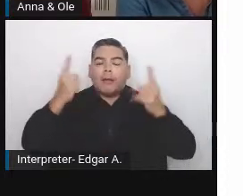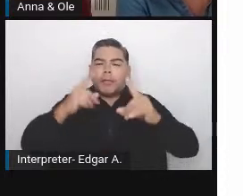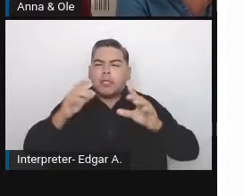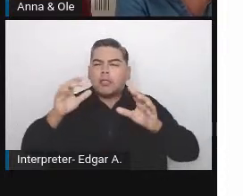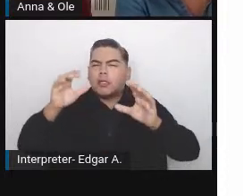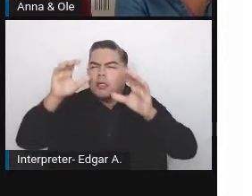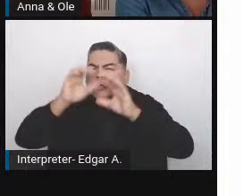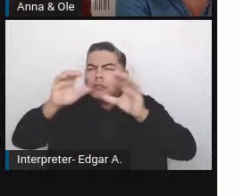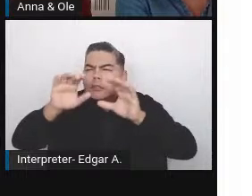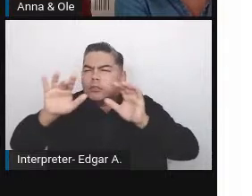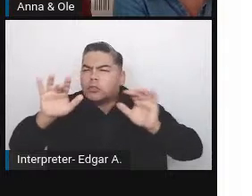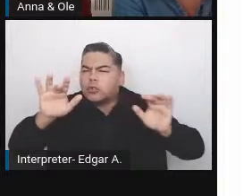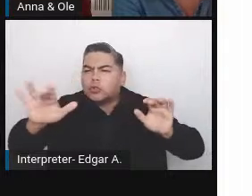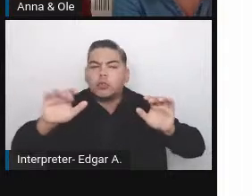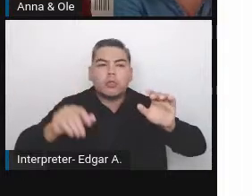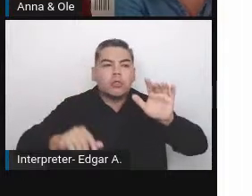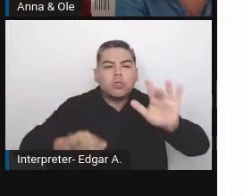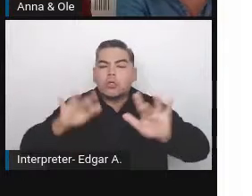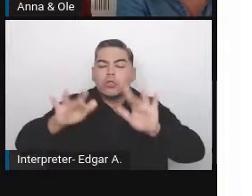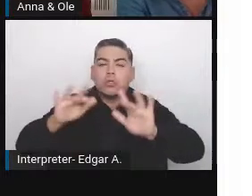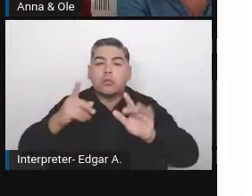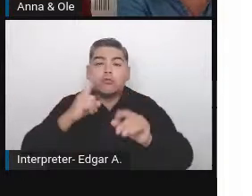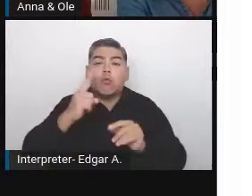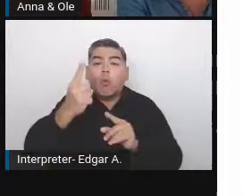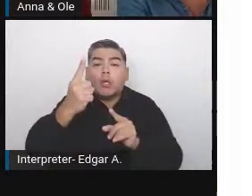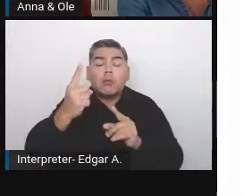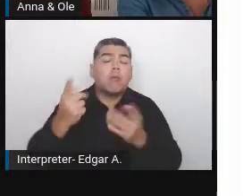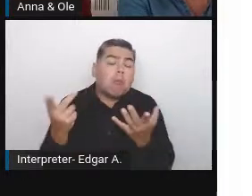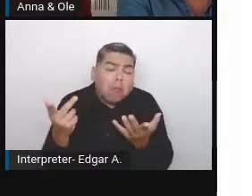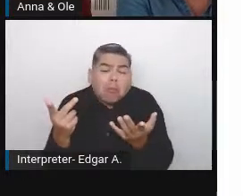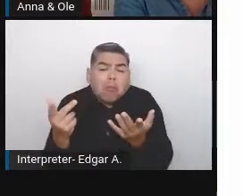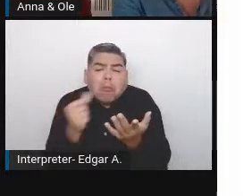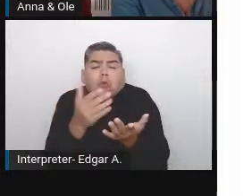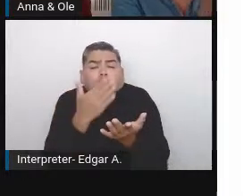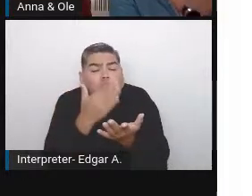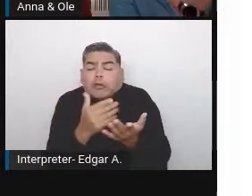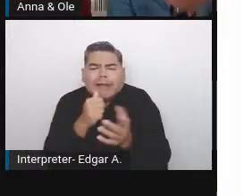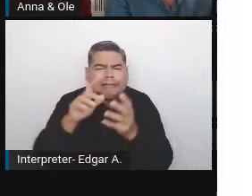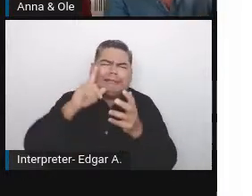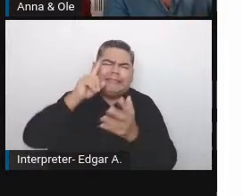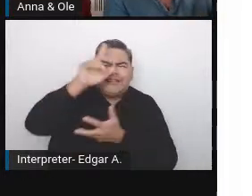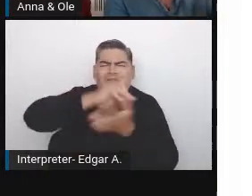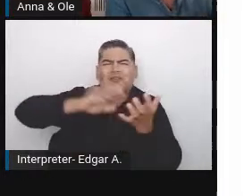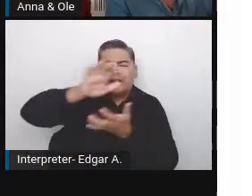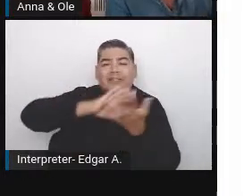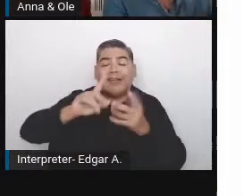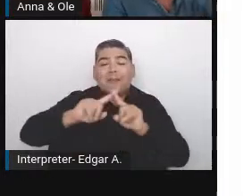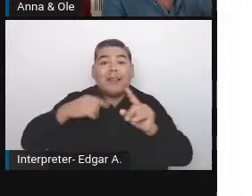our content and very long pages. So we had this page for people with a visual impairment and it turned out when they were searching they got one hit